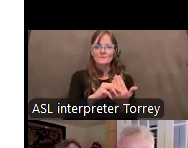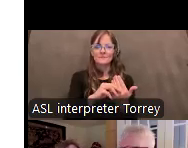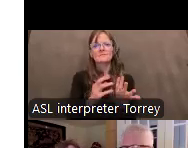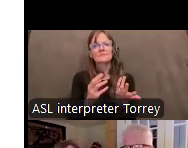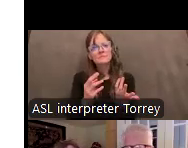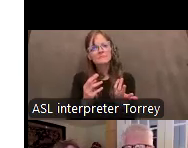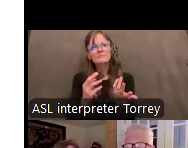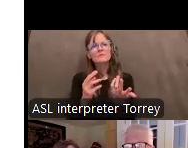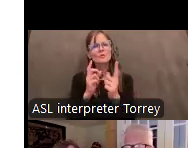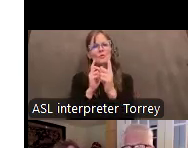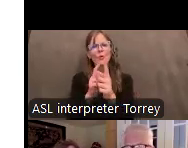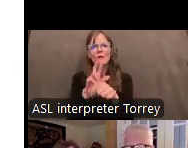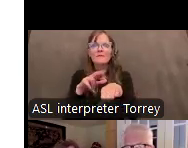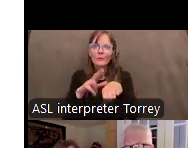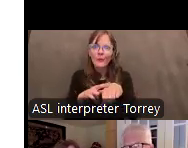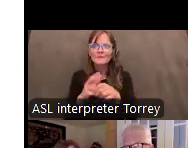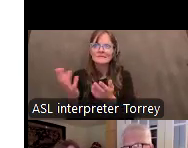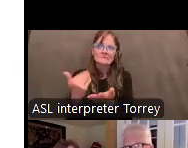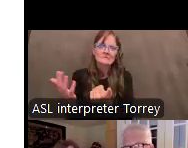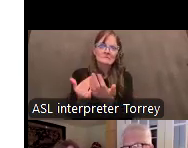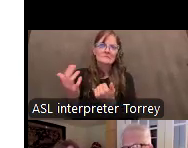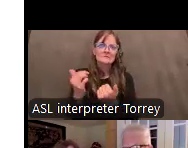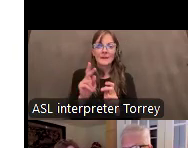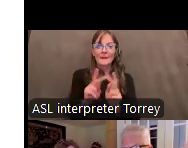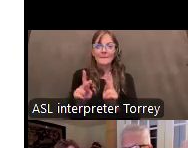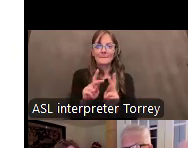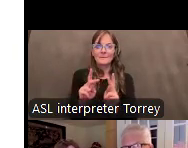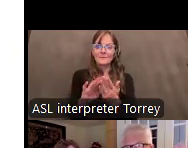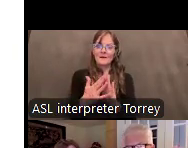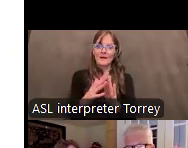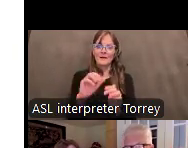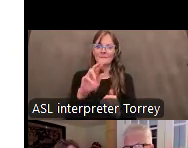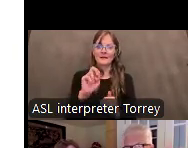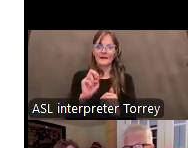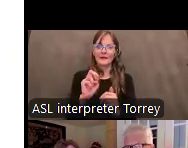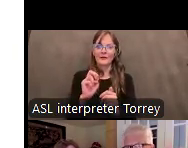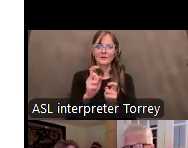but it also is we need to get them registered. So we need to have this giant funnel, this big funnel